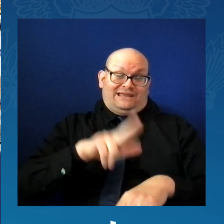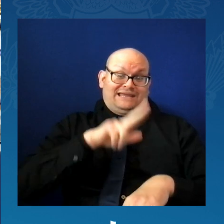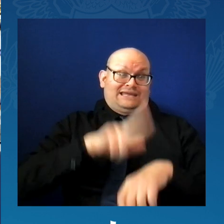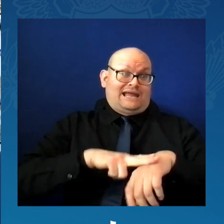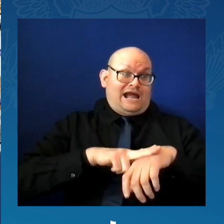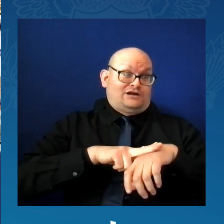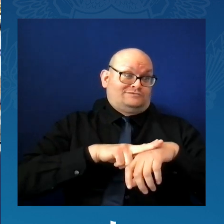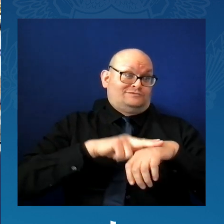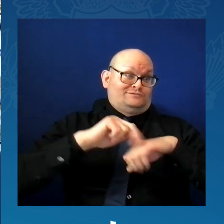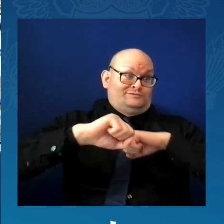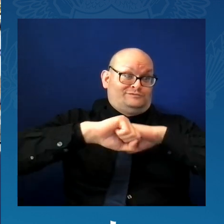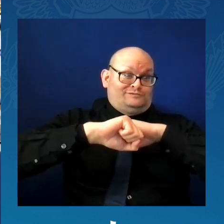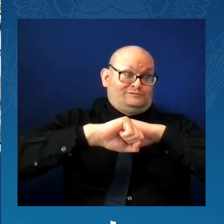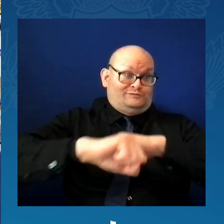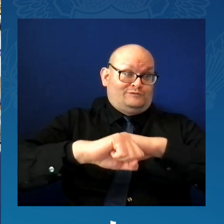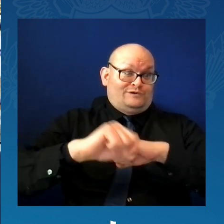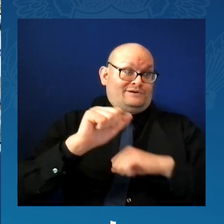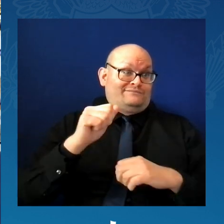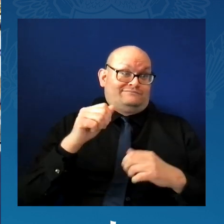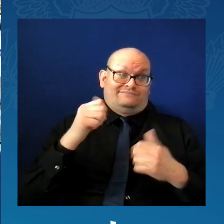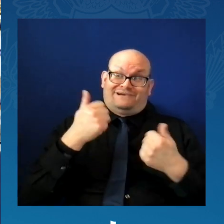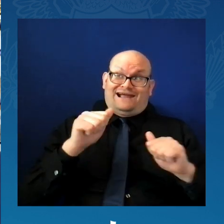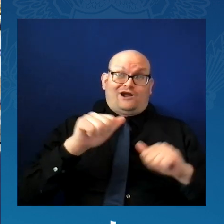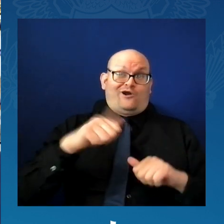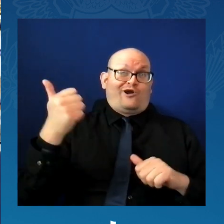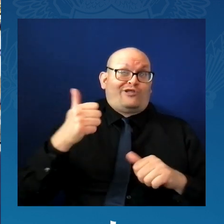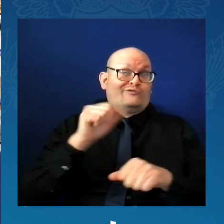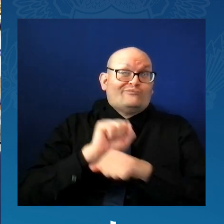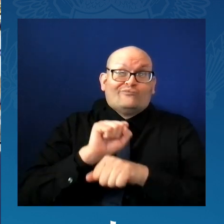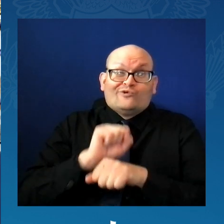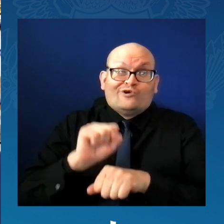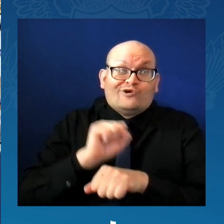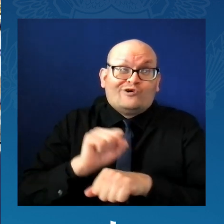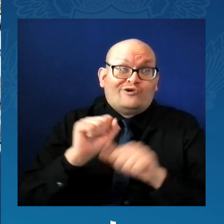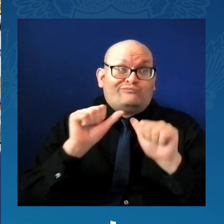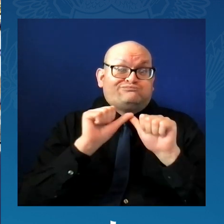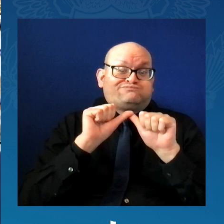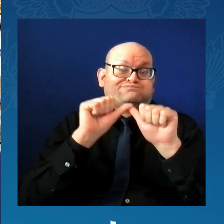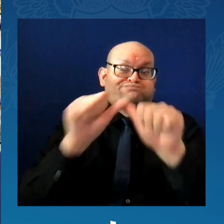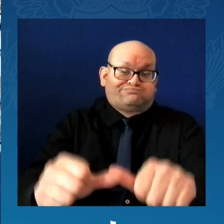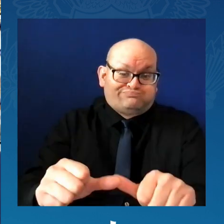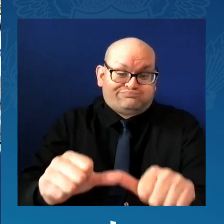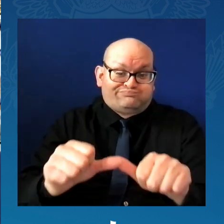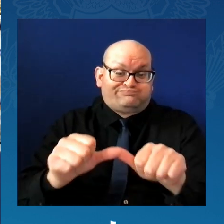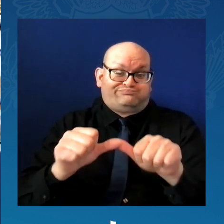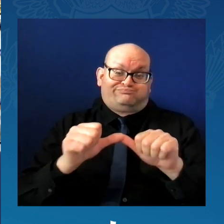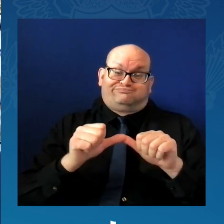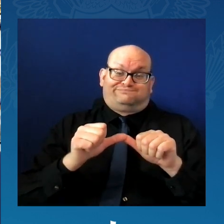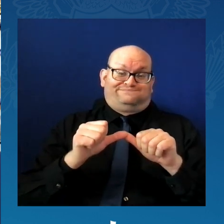So the Department of Defense continues to execute our mission in a responsible manner to promote a safe,